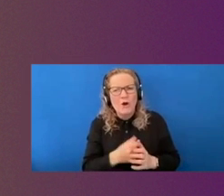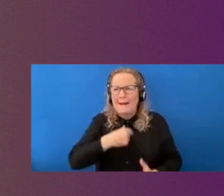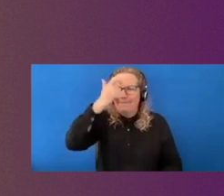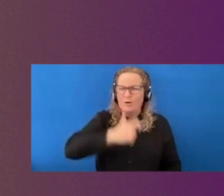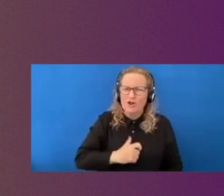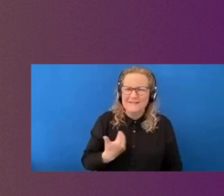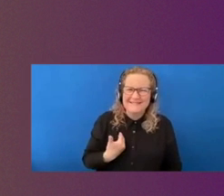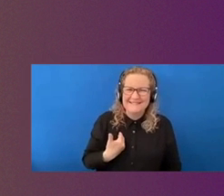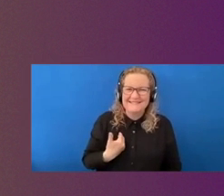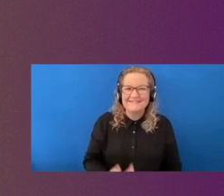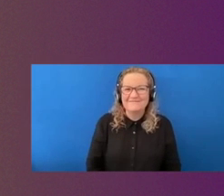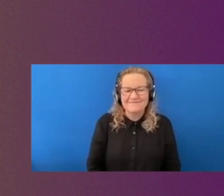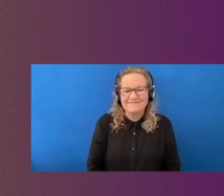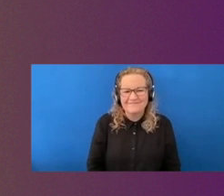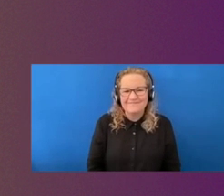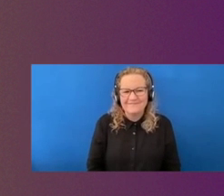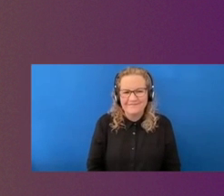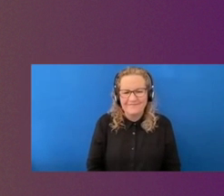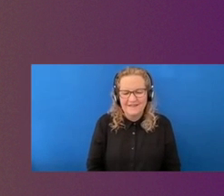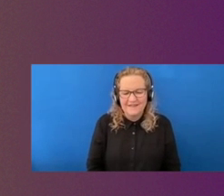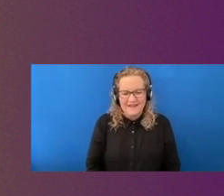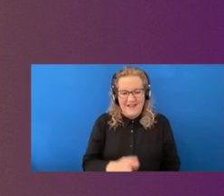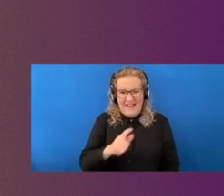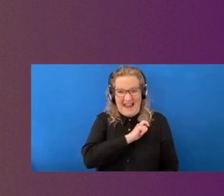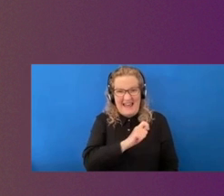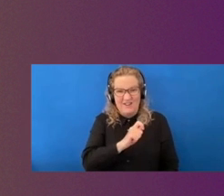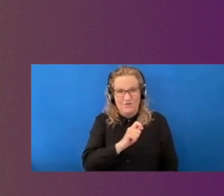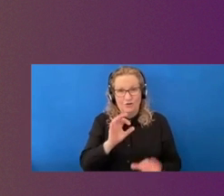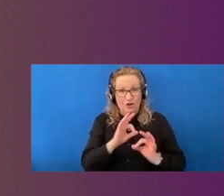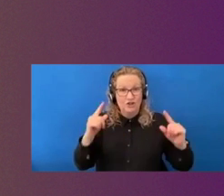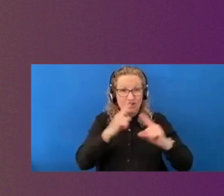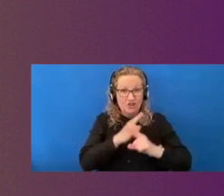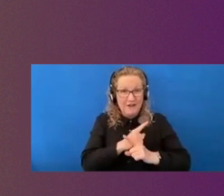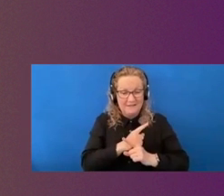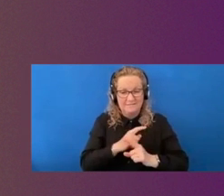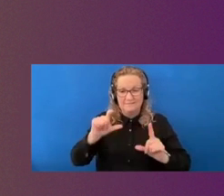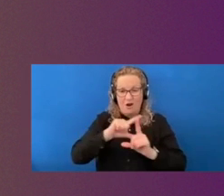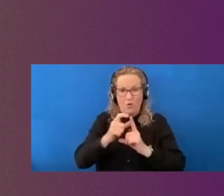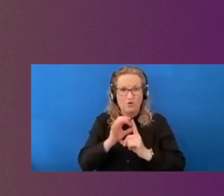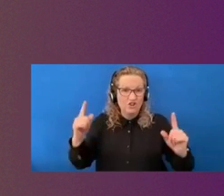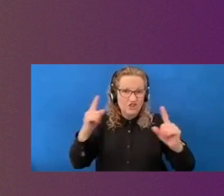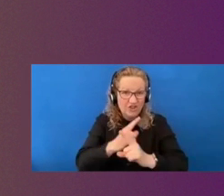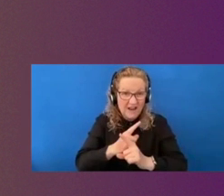think um without changing that attitude and the culture I think that you're really um